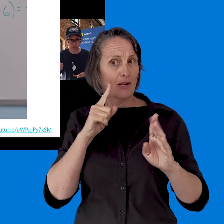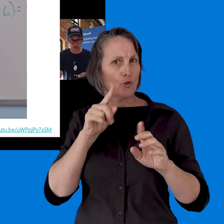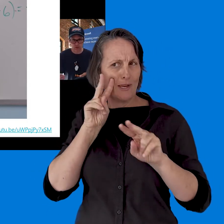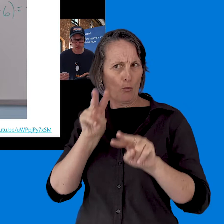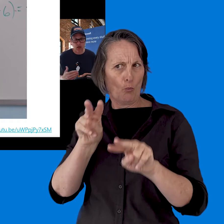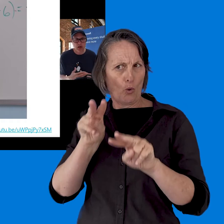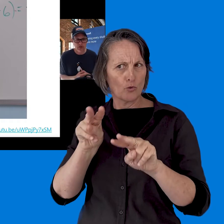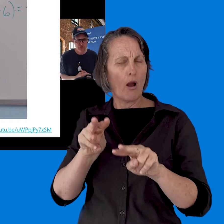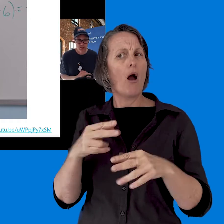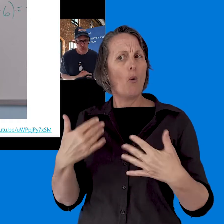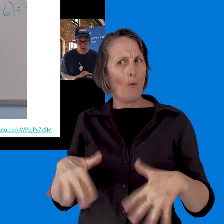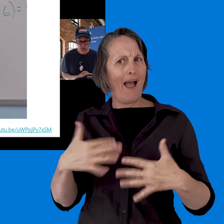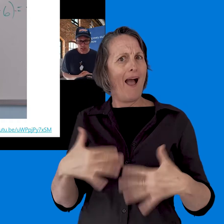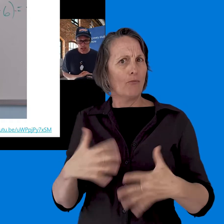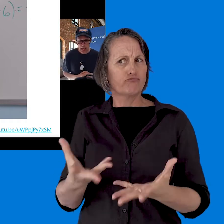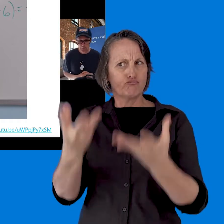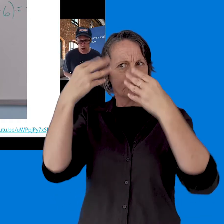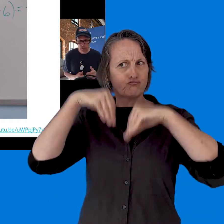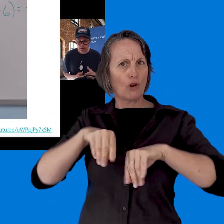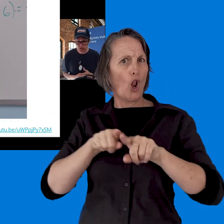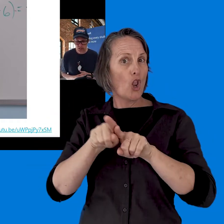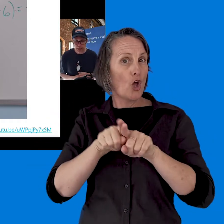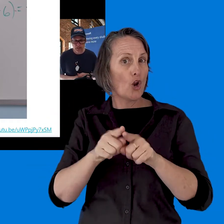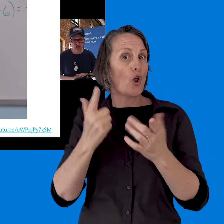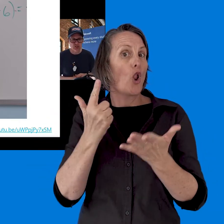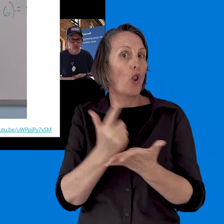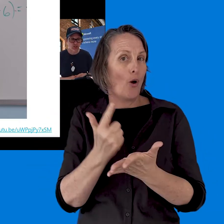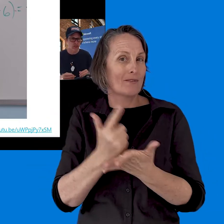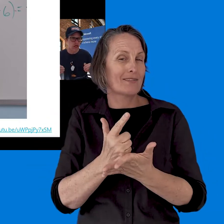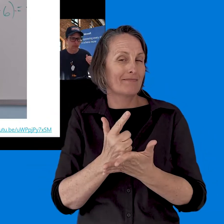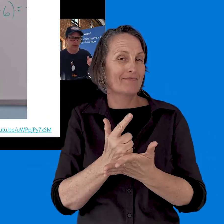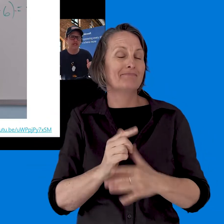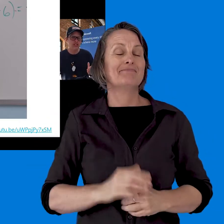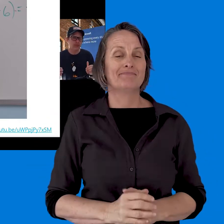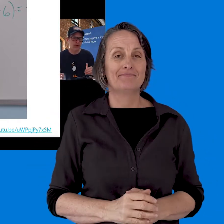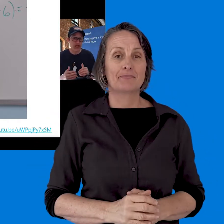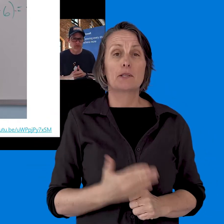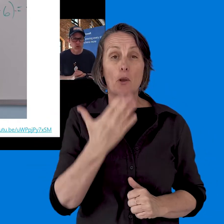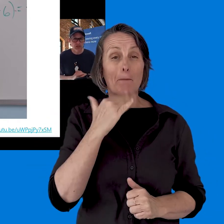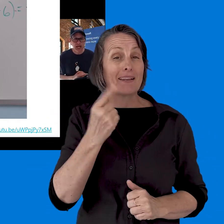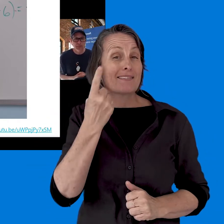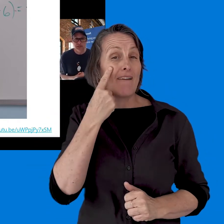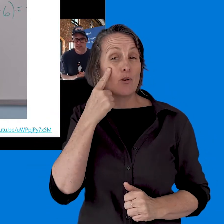even if you're in a higher institution, higher Ed institution. But please jump in and have a look at that because